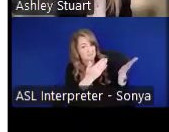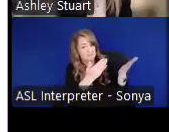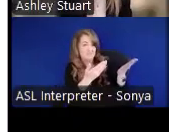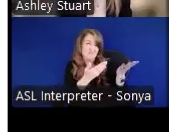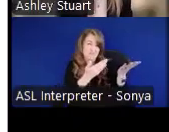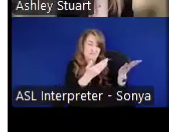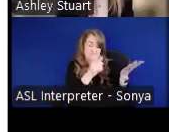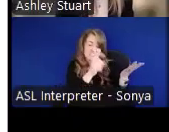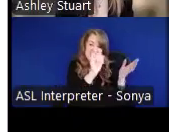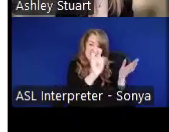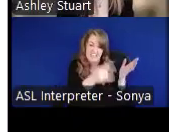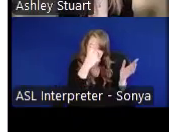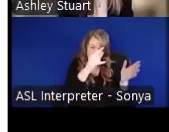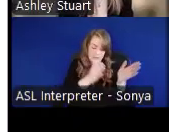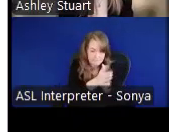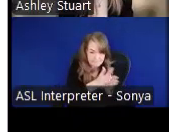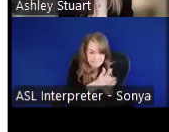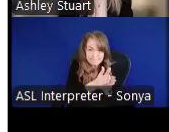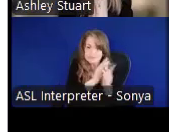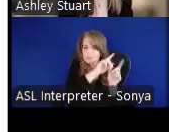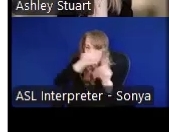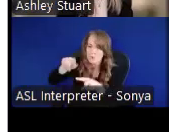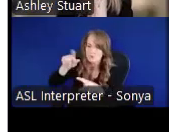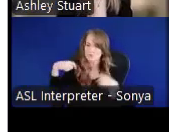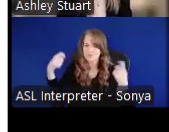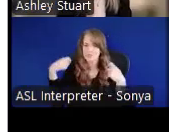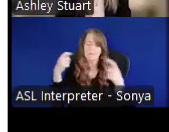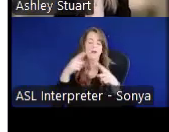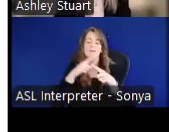right. But over time, it just becomes something that I do. It